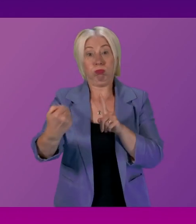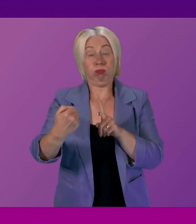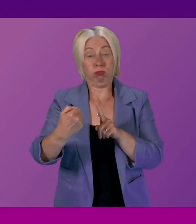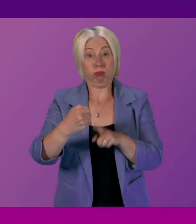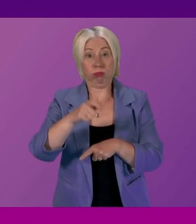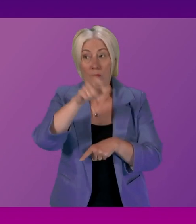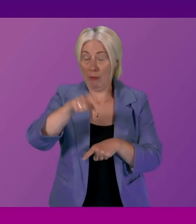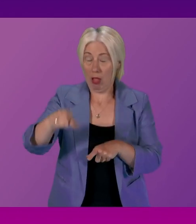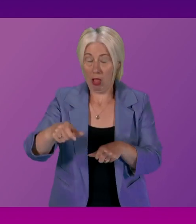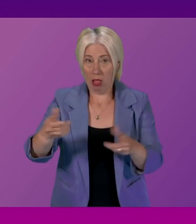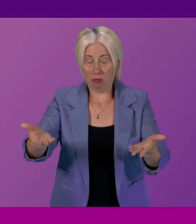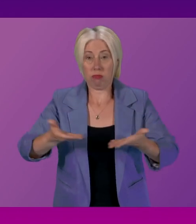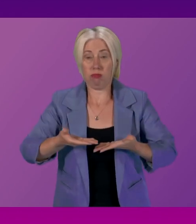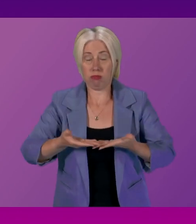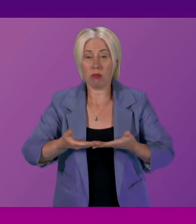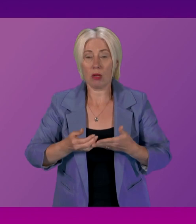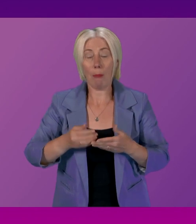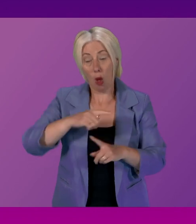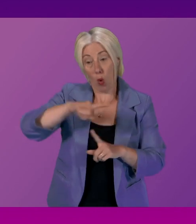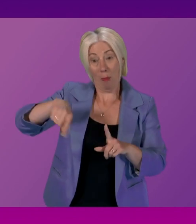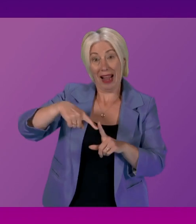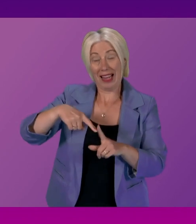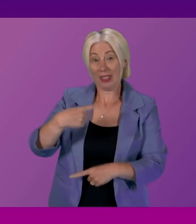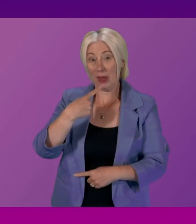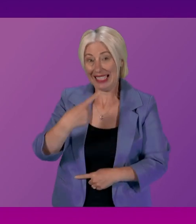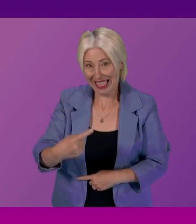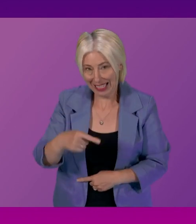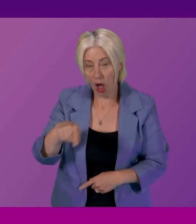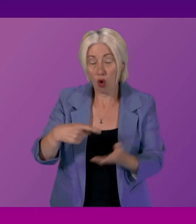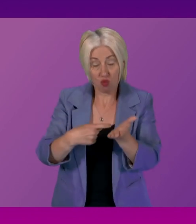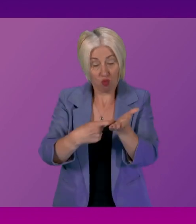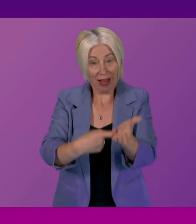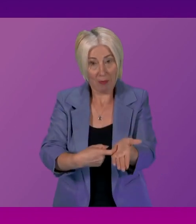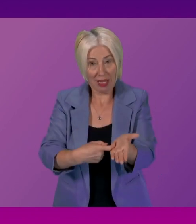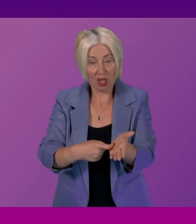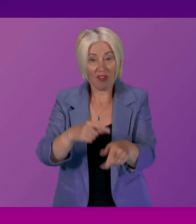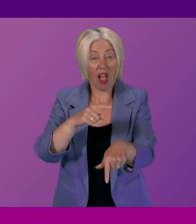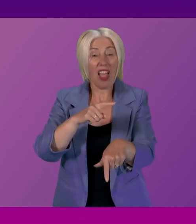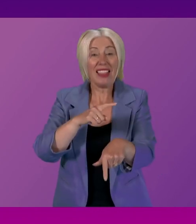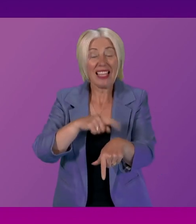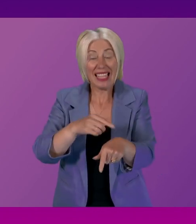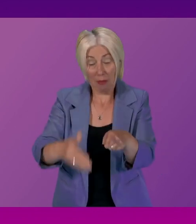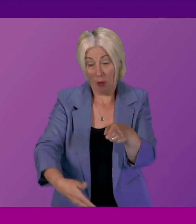put forward. I go back to my point that the recommendation for a time-limited pilot of juryless trials